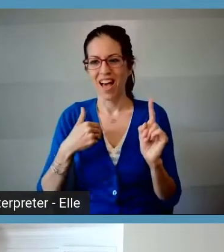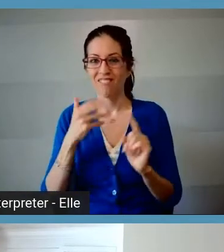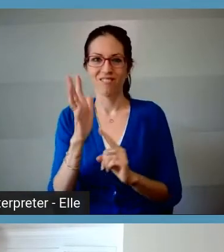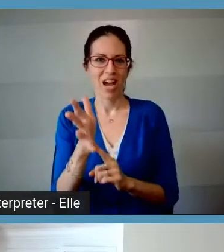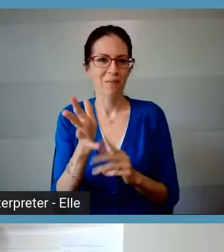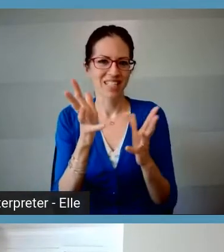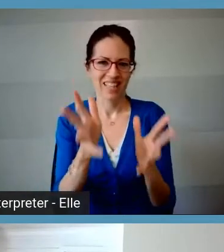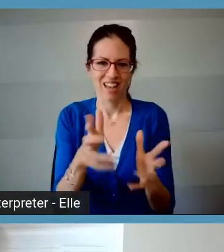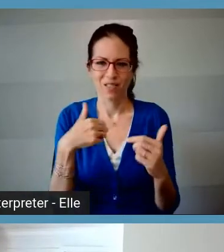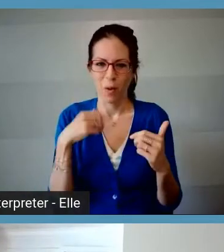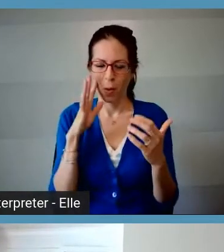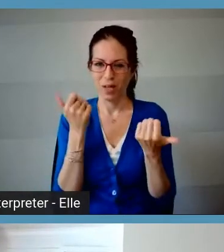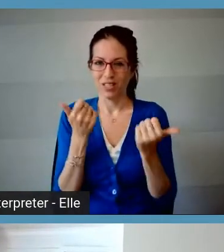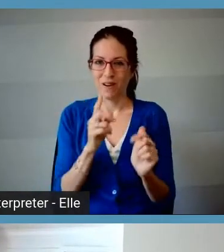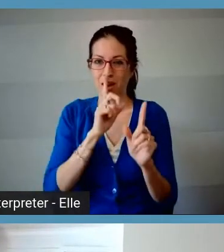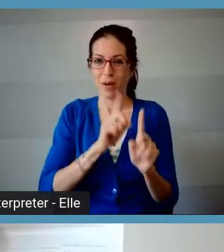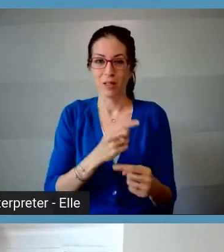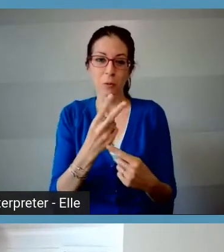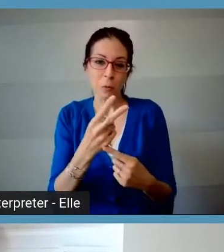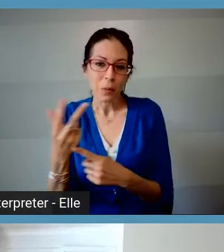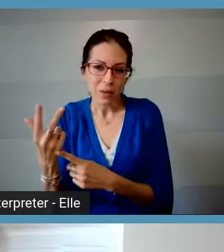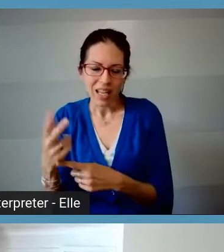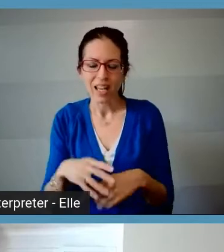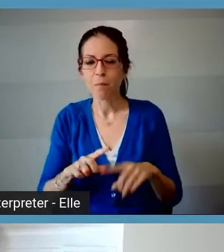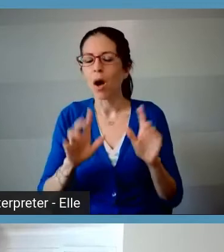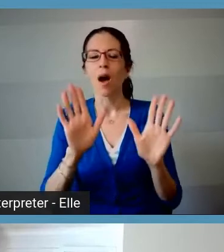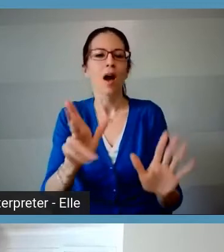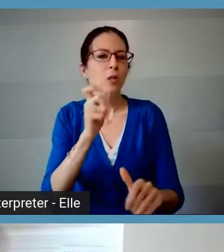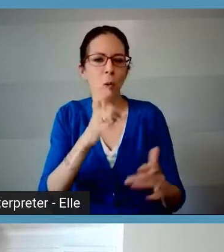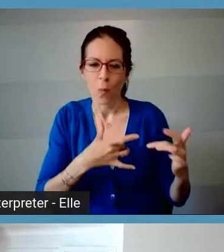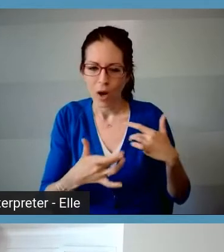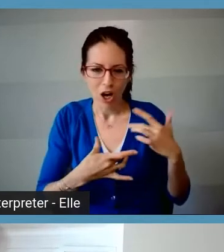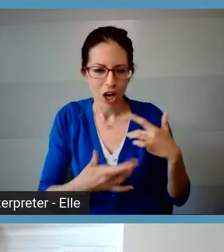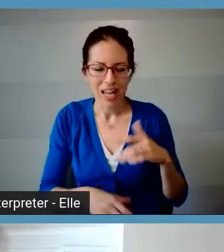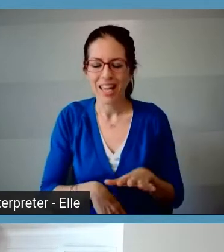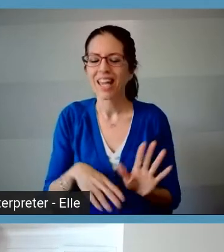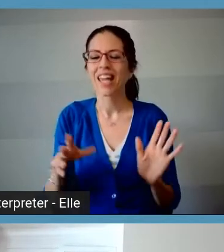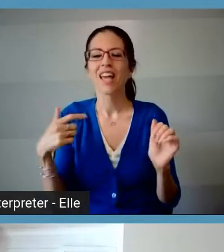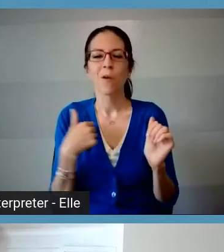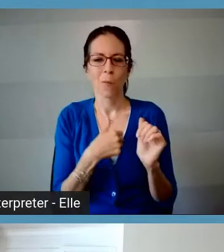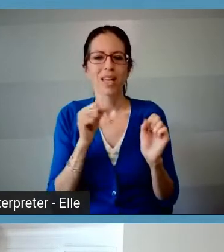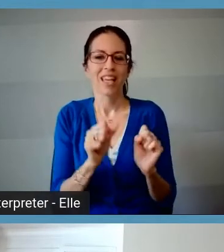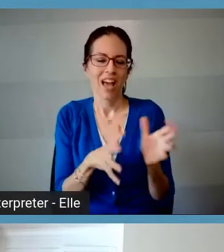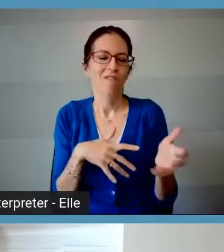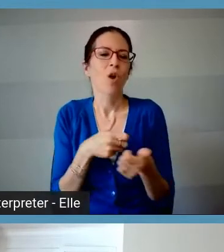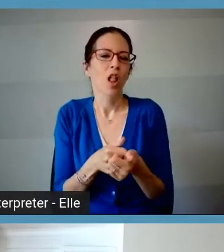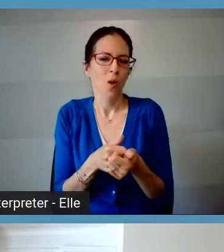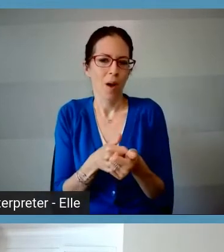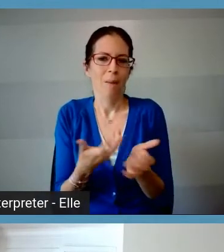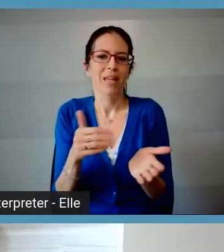about two or three don't worry everybody listening we can follow this up in the forum that we